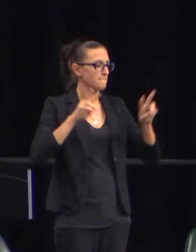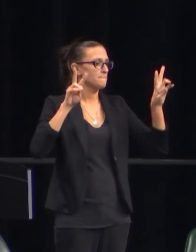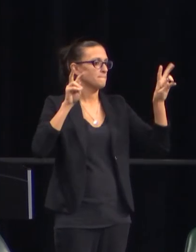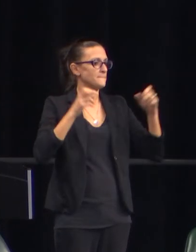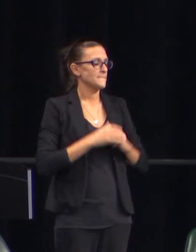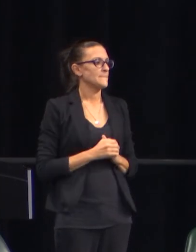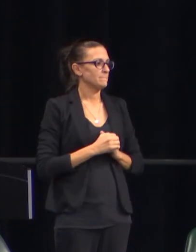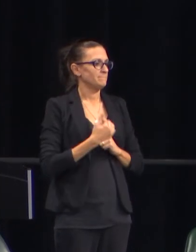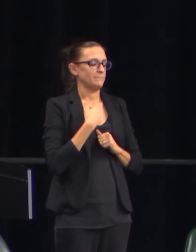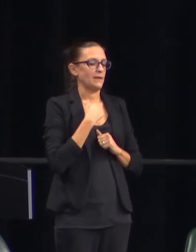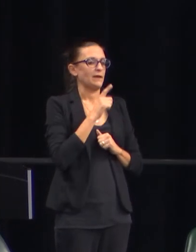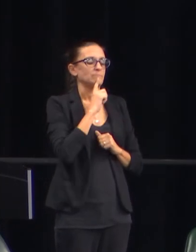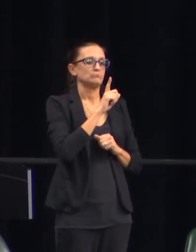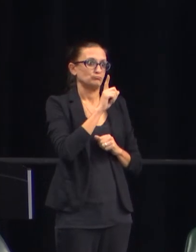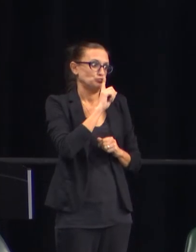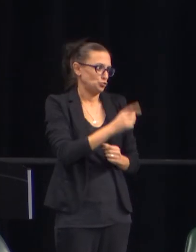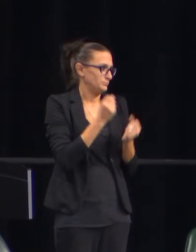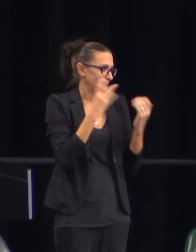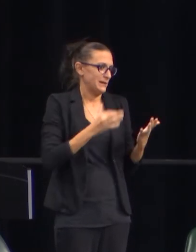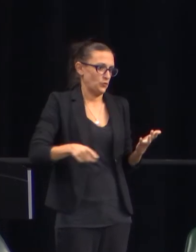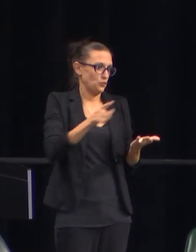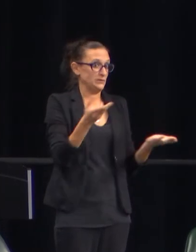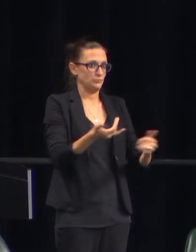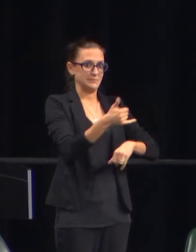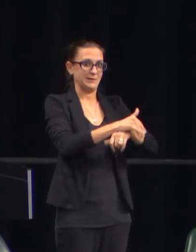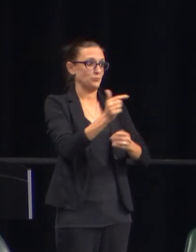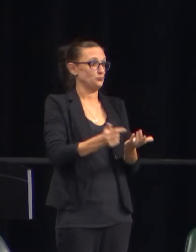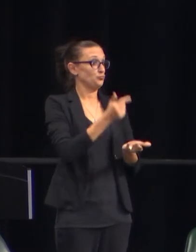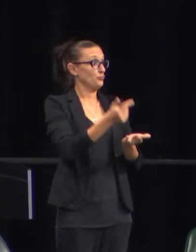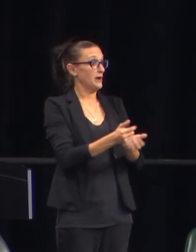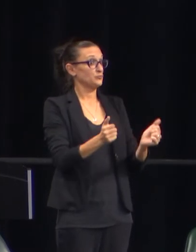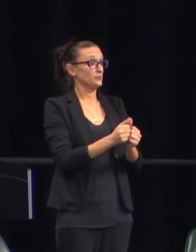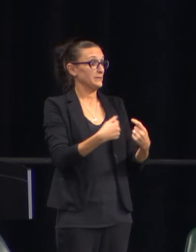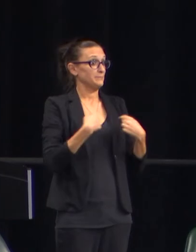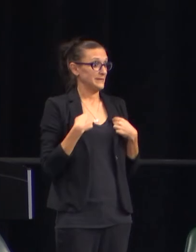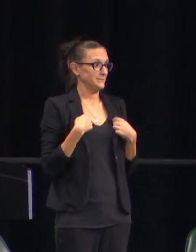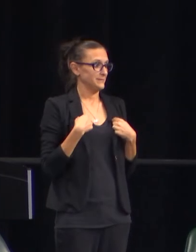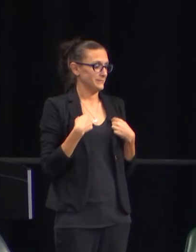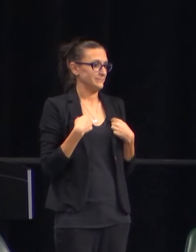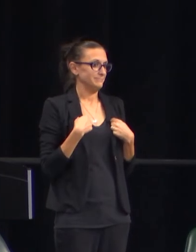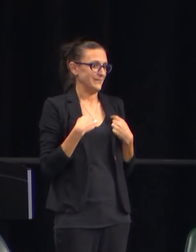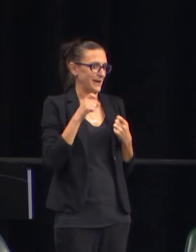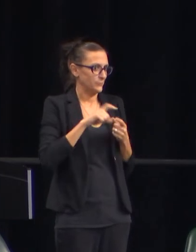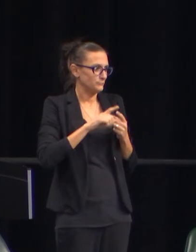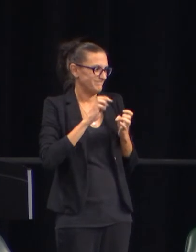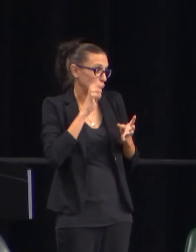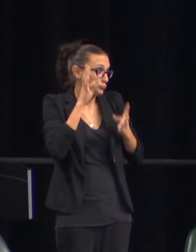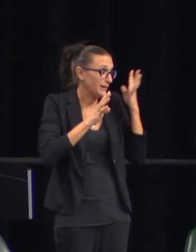"I am sure many of you here tonight graduating with me "have had to be creative and resilient